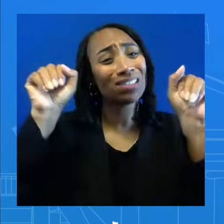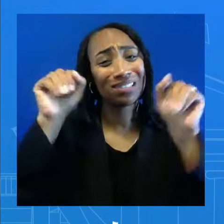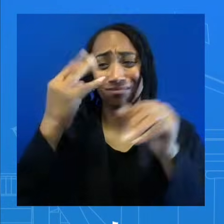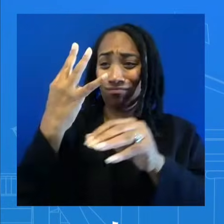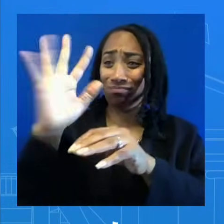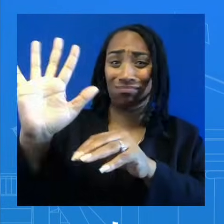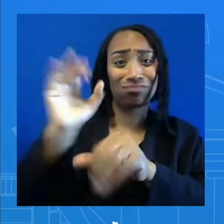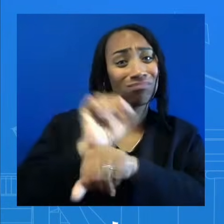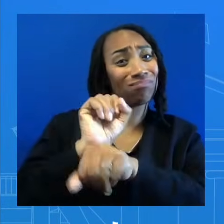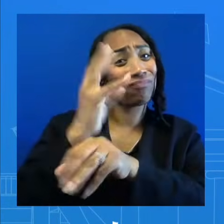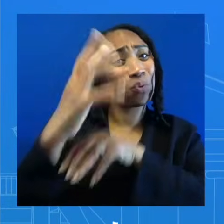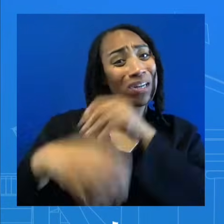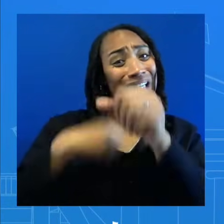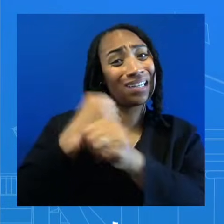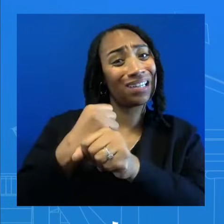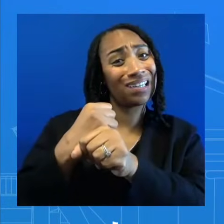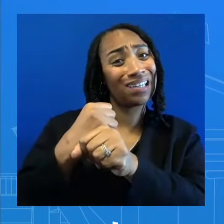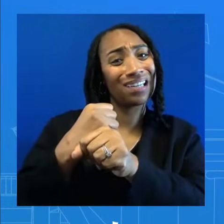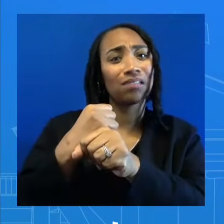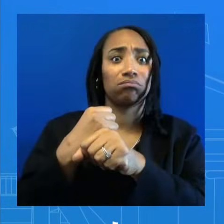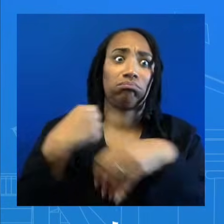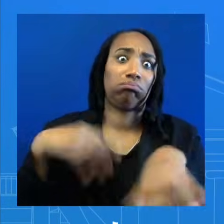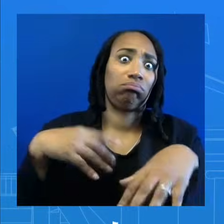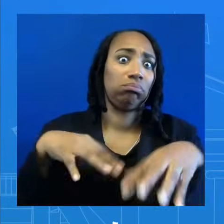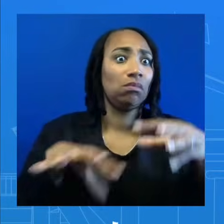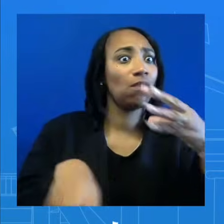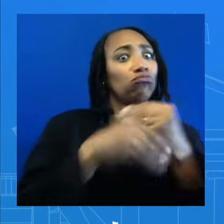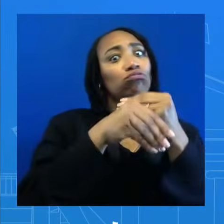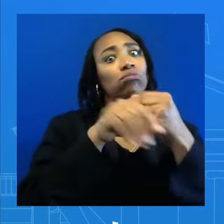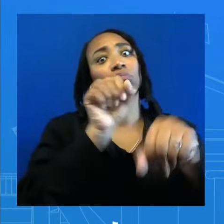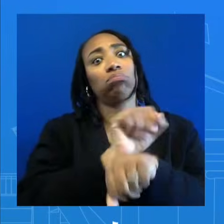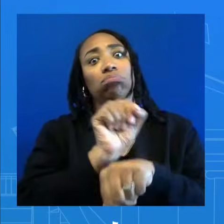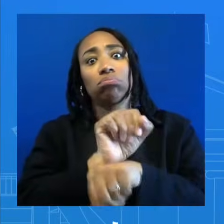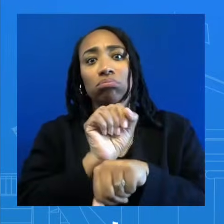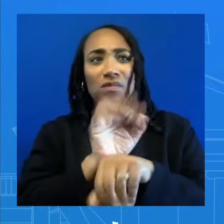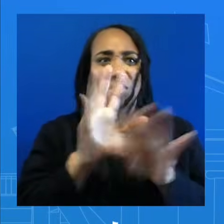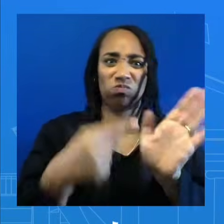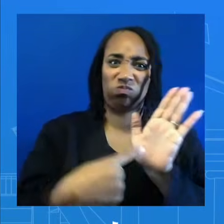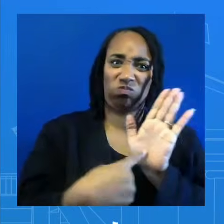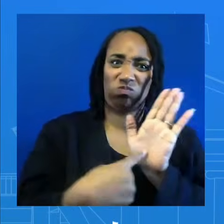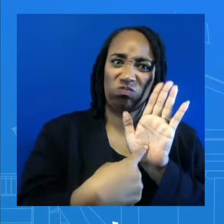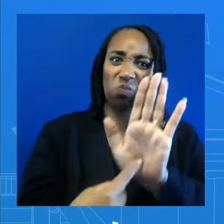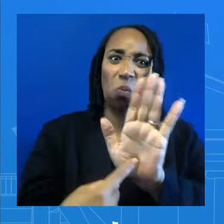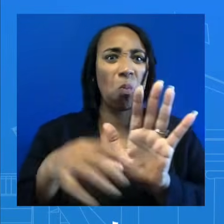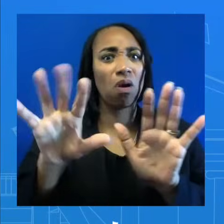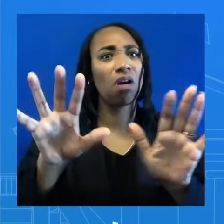today, I think it's a good day for many of those folks who deserve that second chance and who have proven --